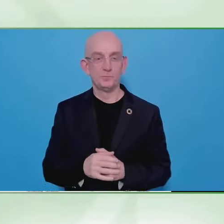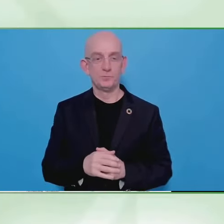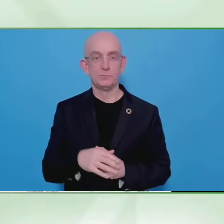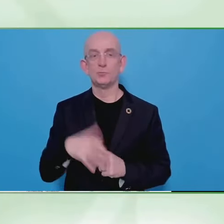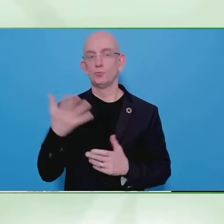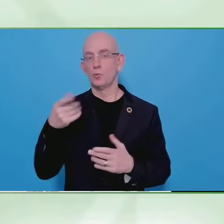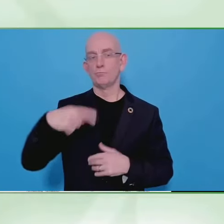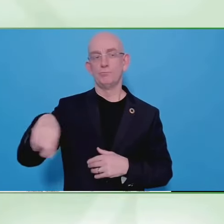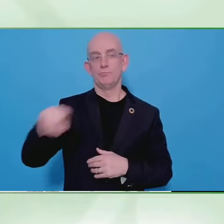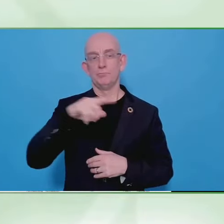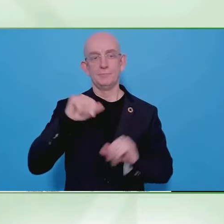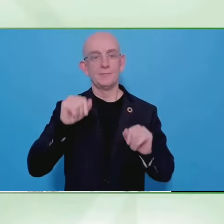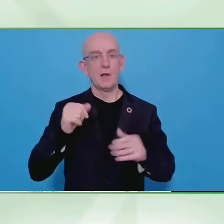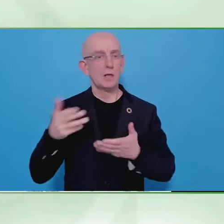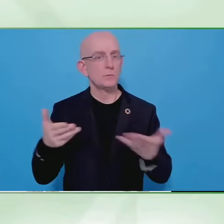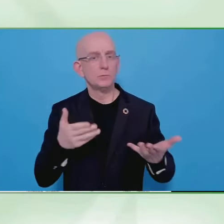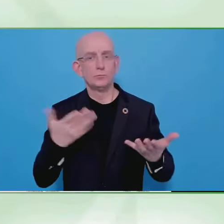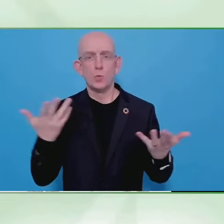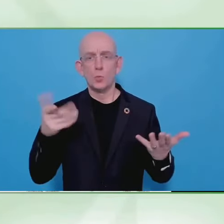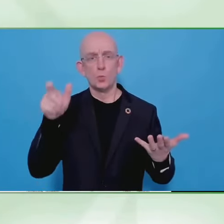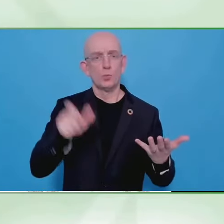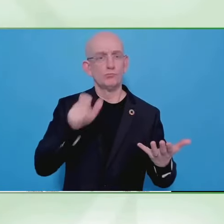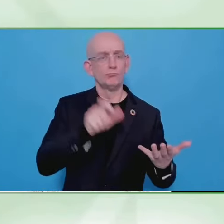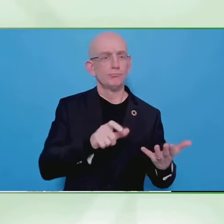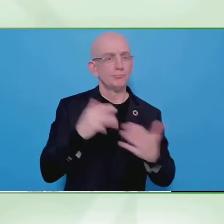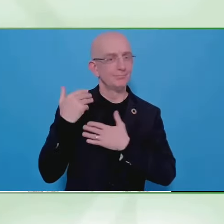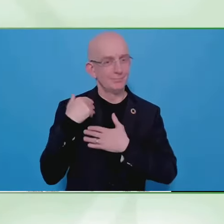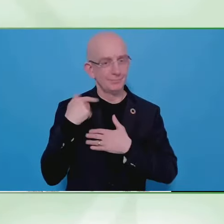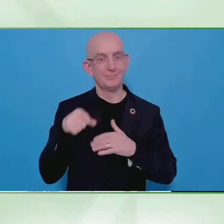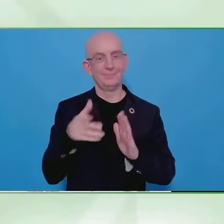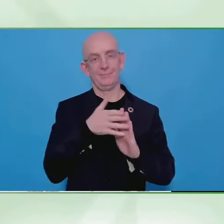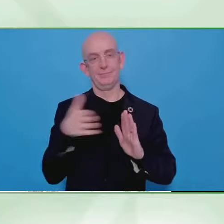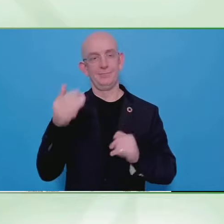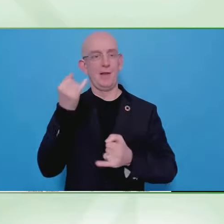I am CEO of global impact and we work with a lot of large